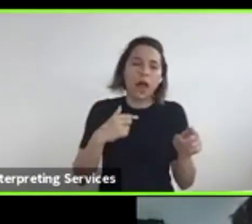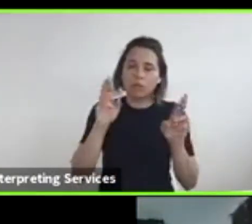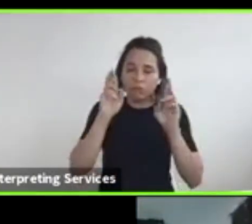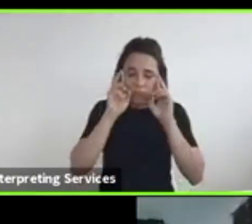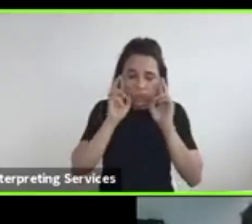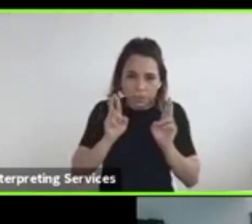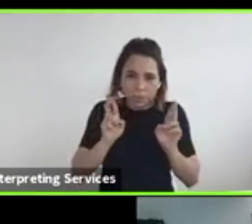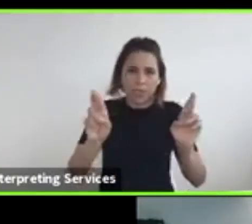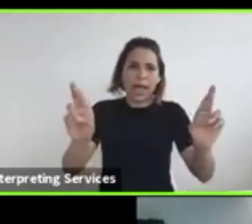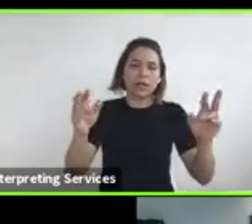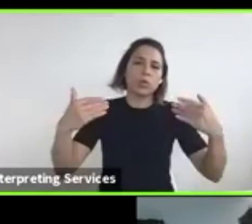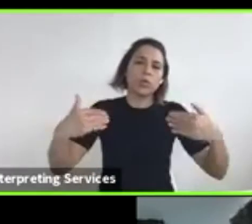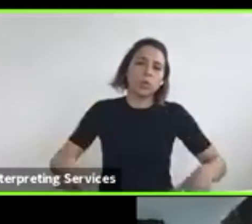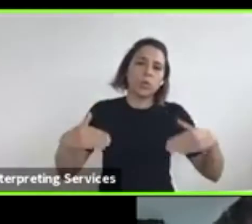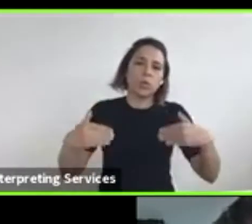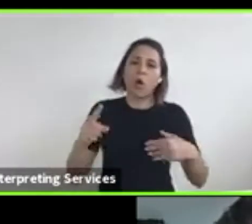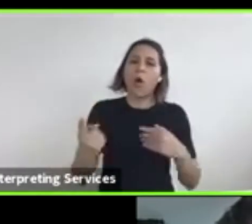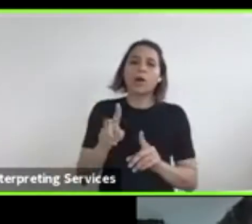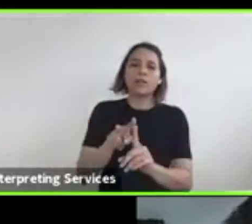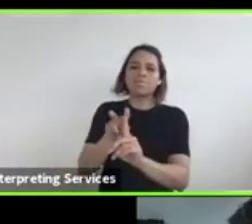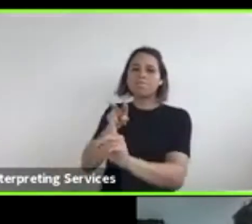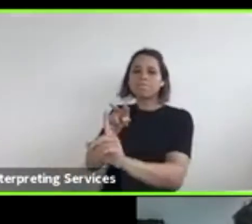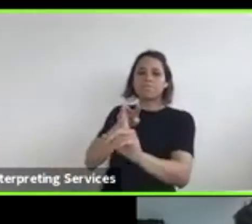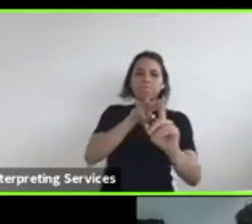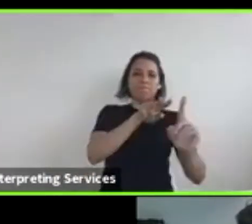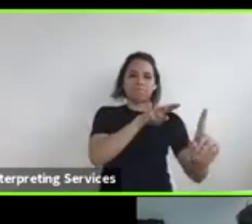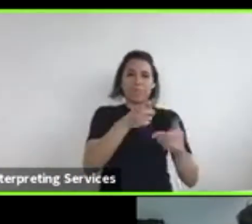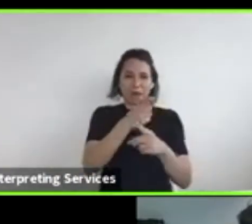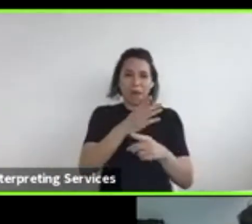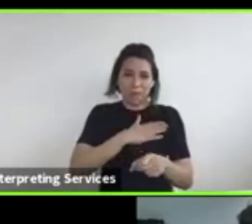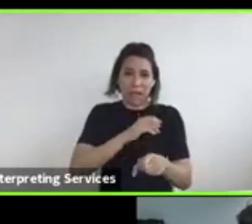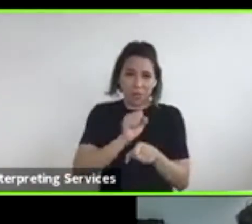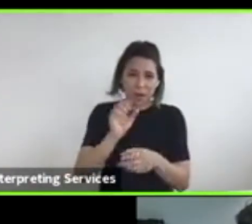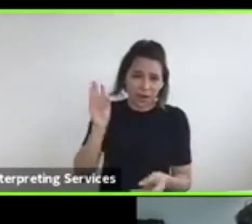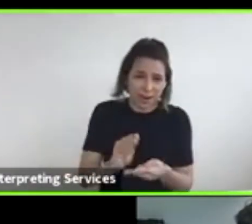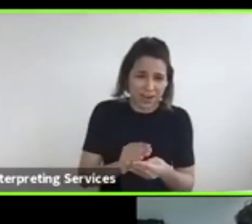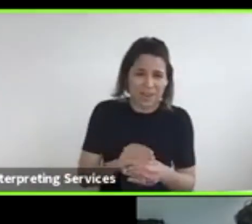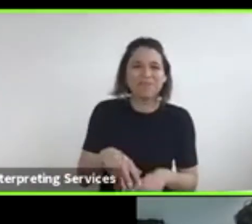IN MY WORK, AND JACKSON AND I SERENDIPITOUSLY RECONNECTED